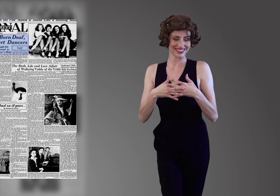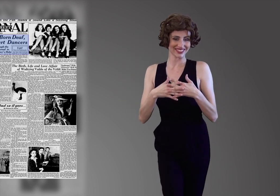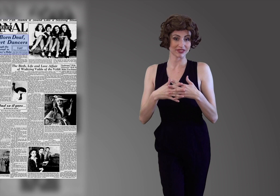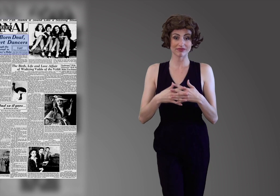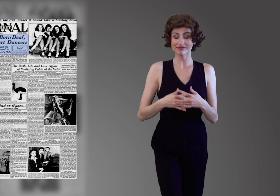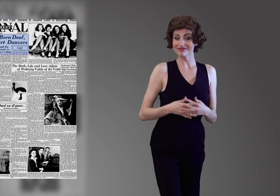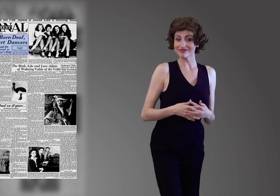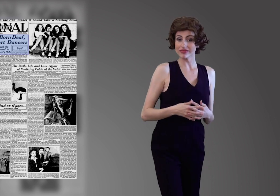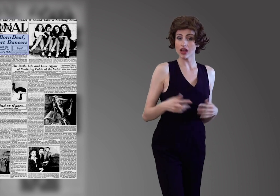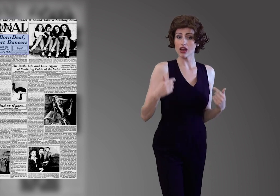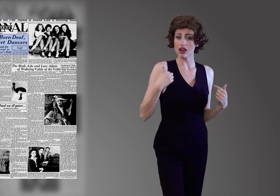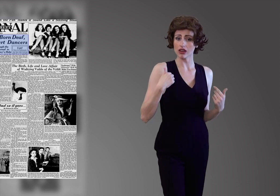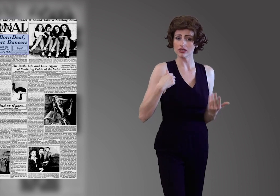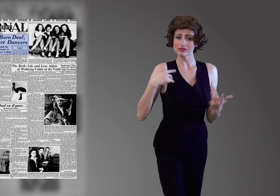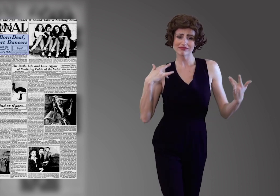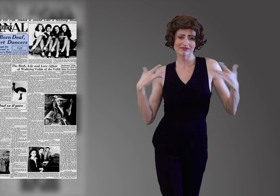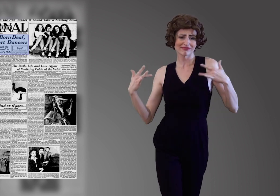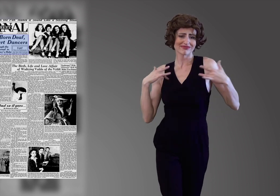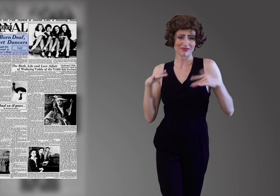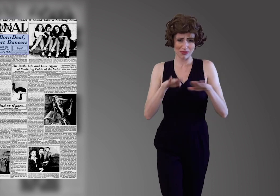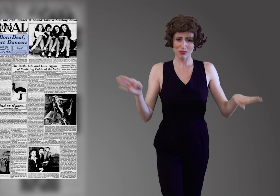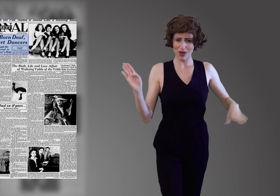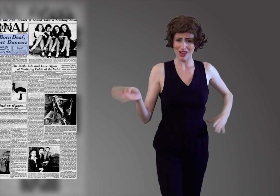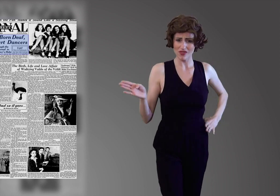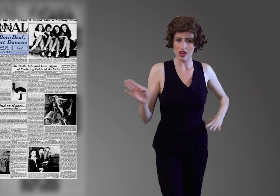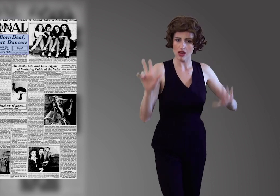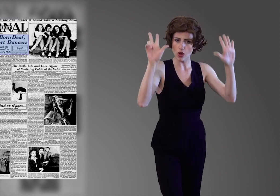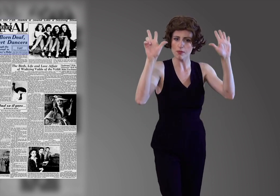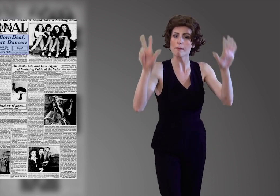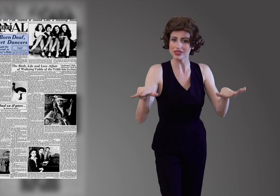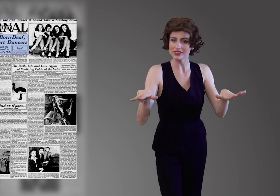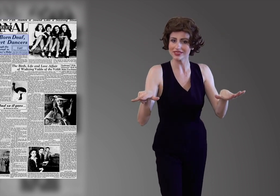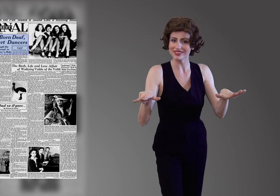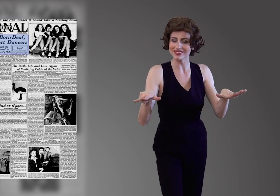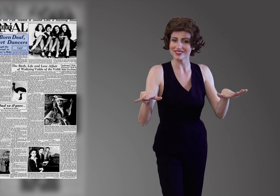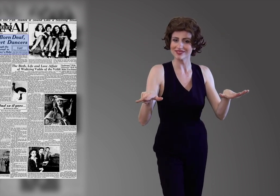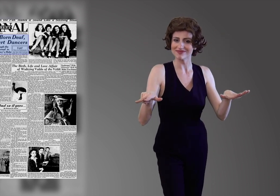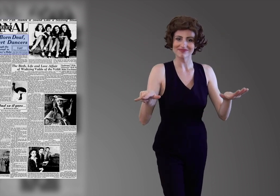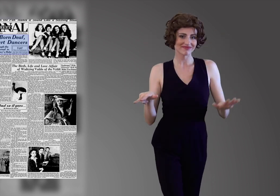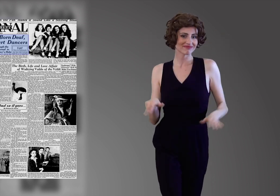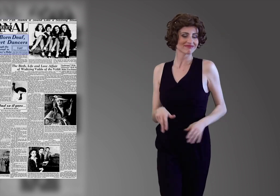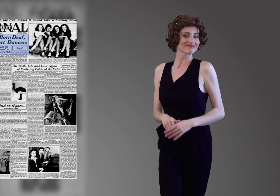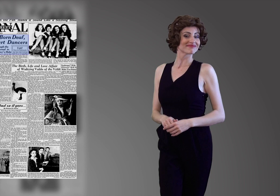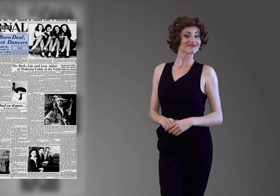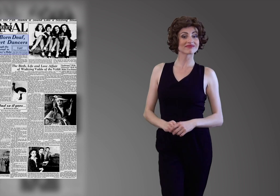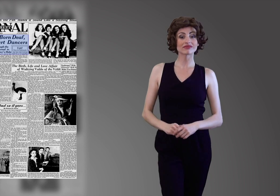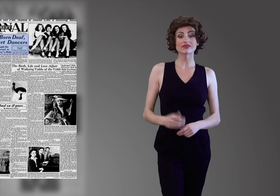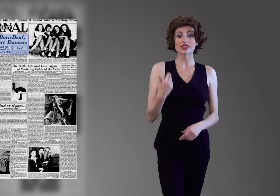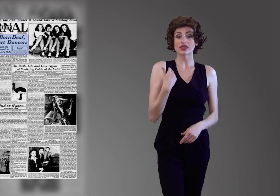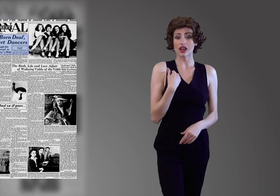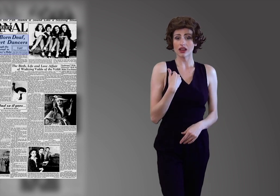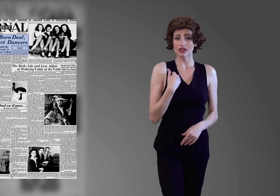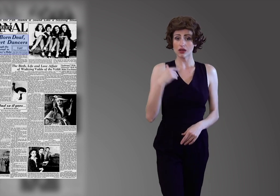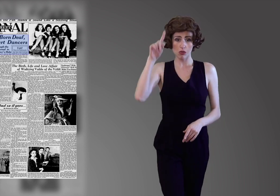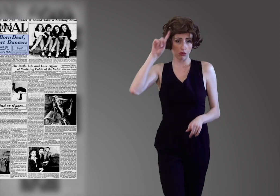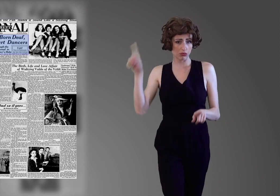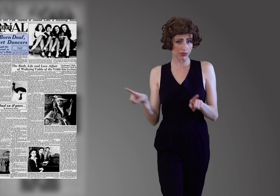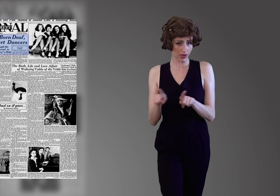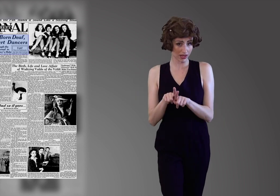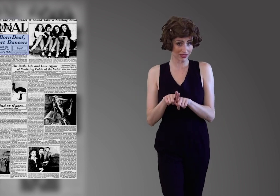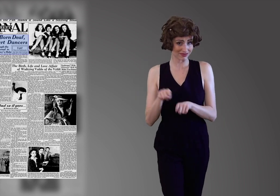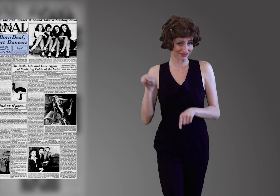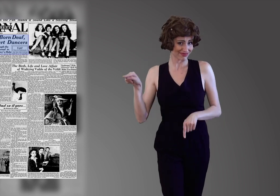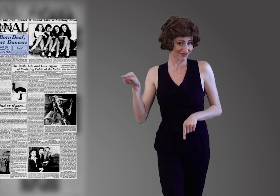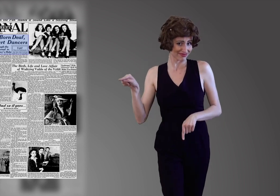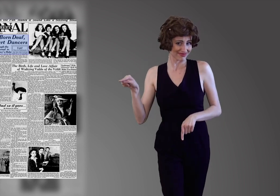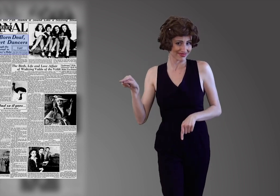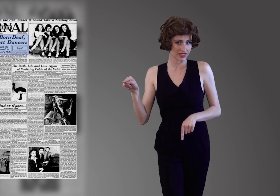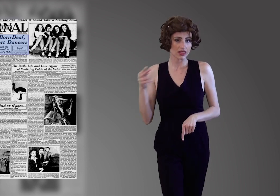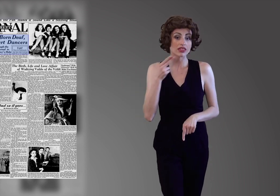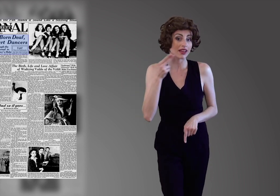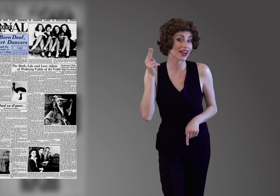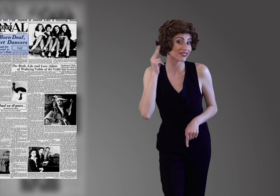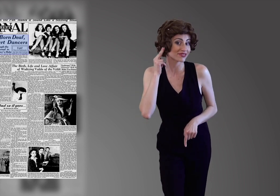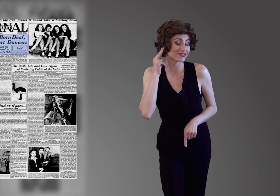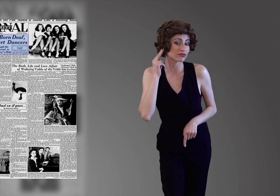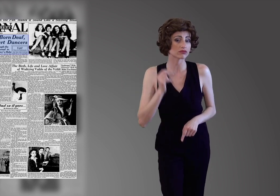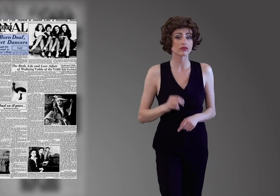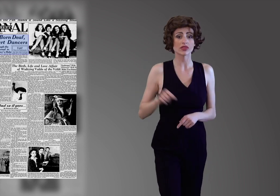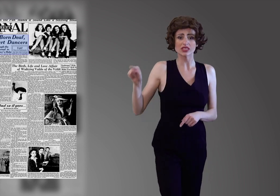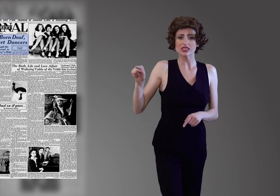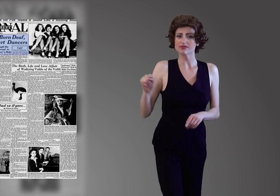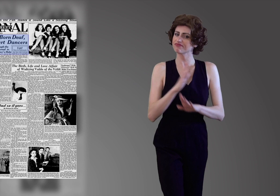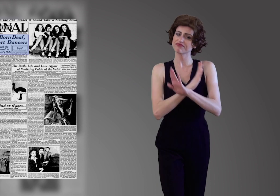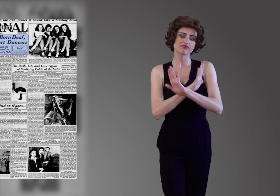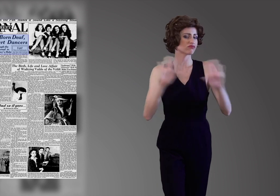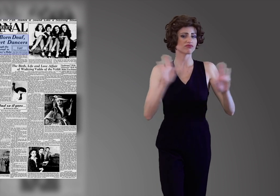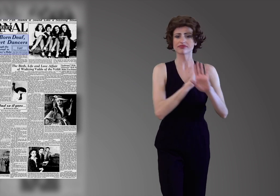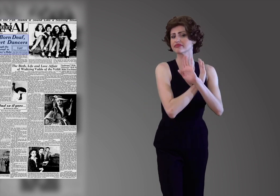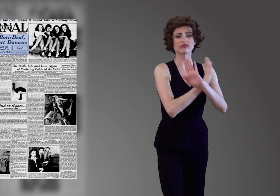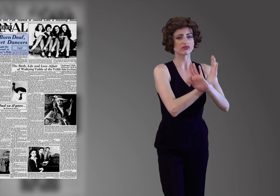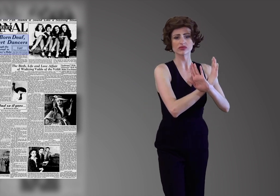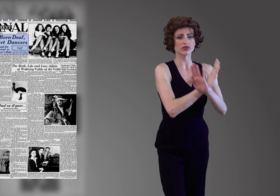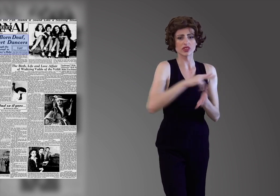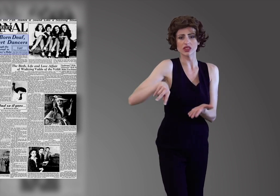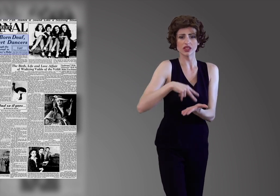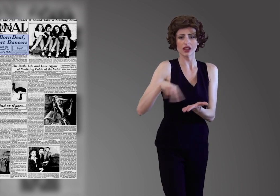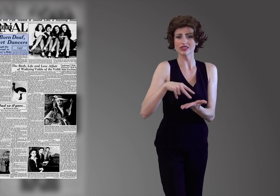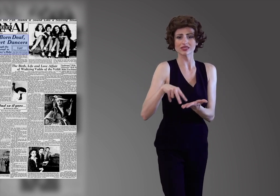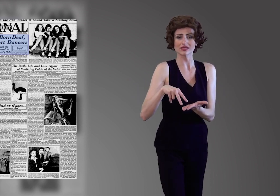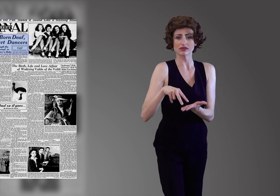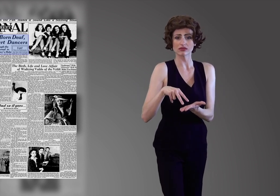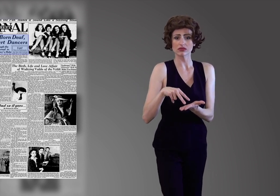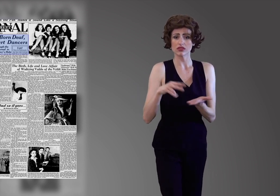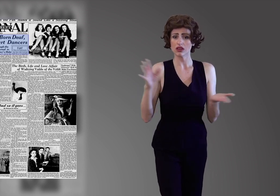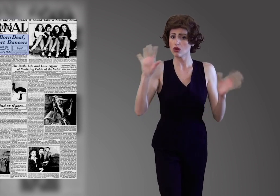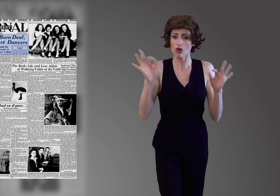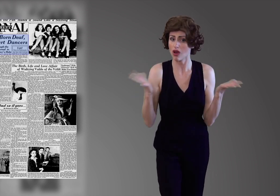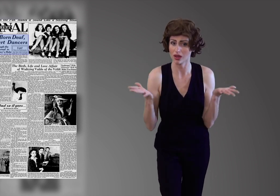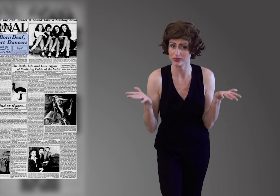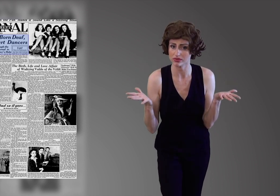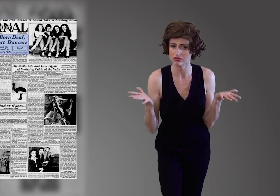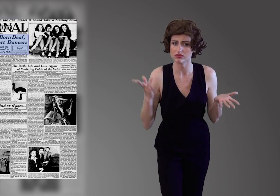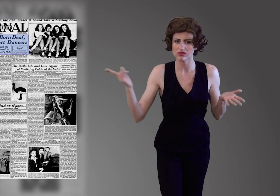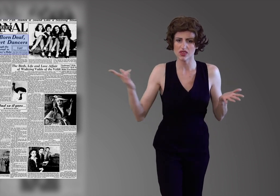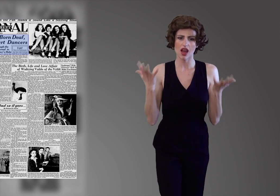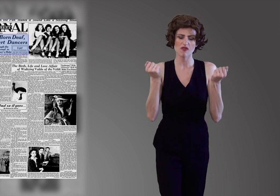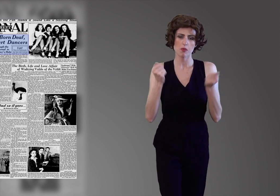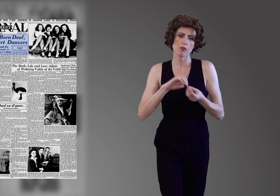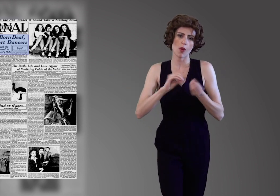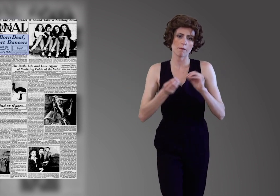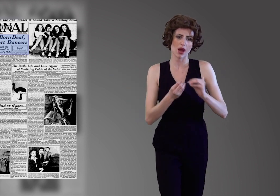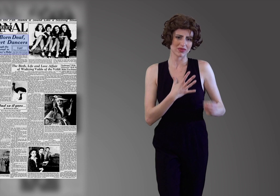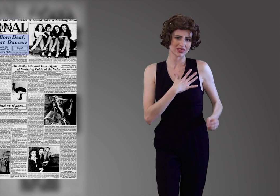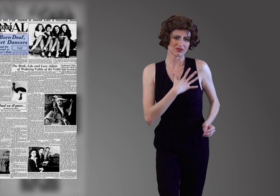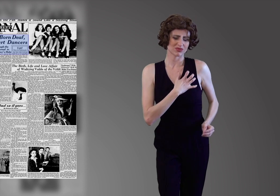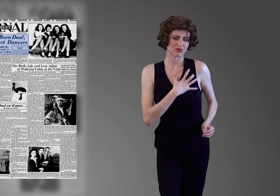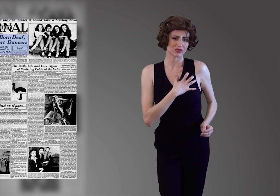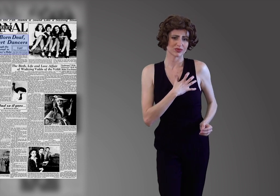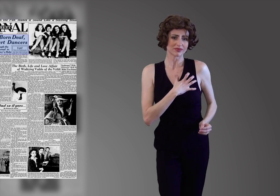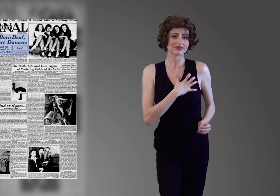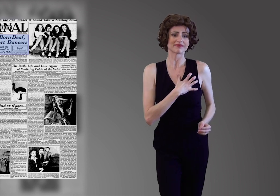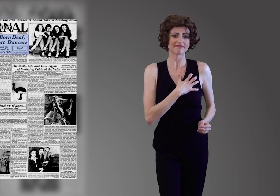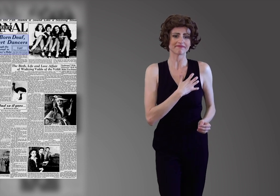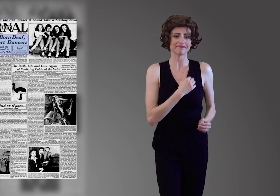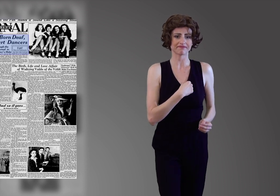performed on Broadway for eight months. My brother is also Deaf but had to give up dancing because of his